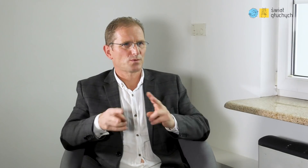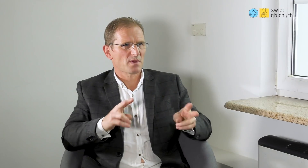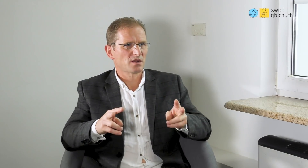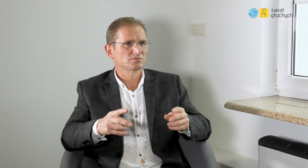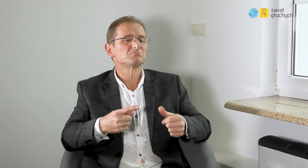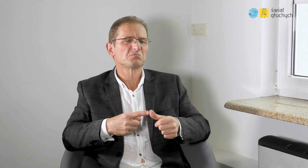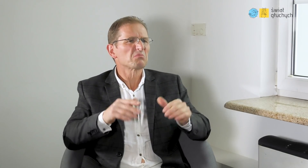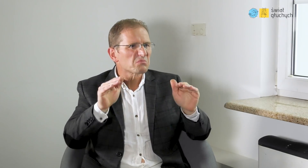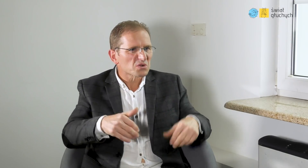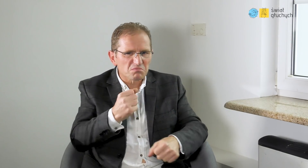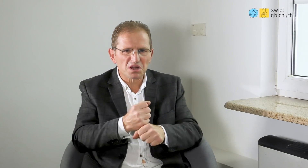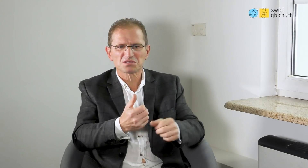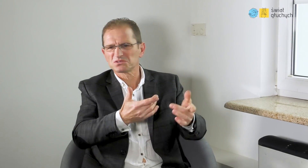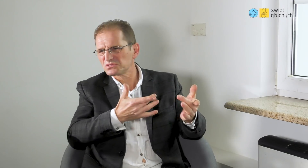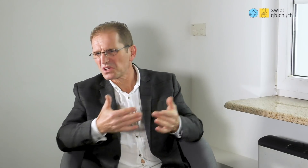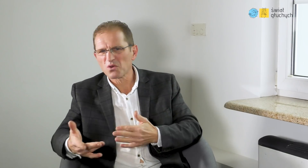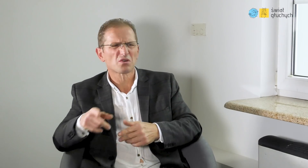That we have sign language interpreters provided.